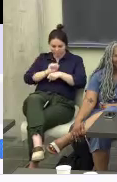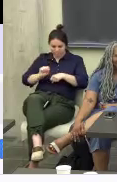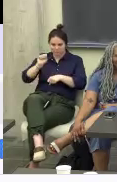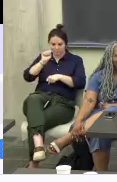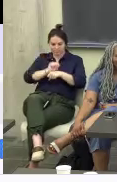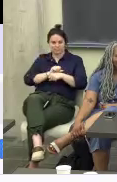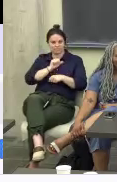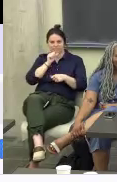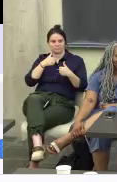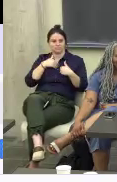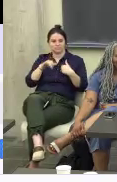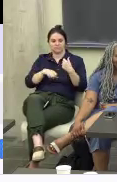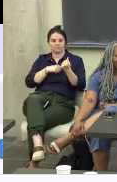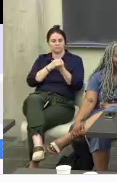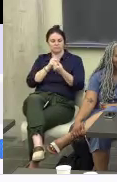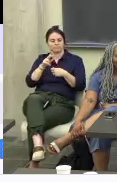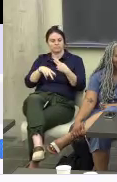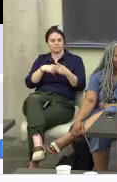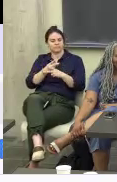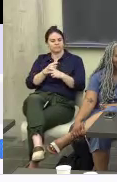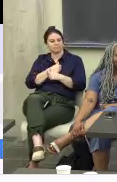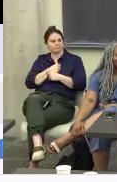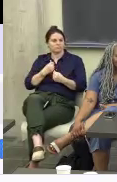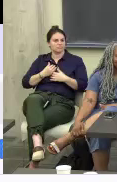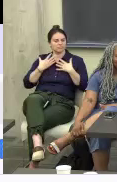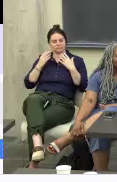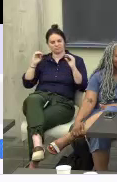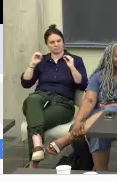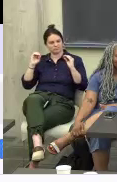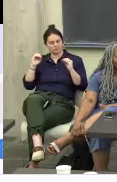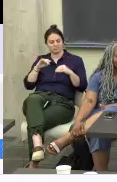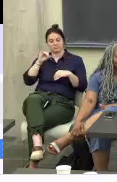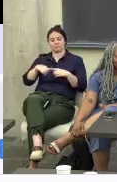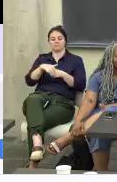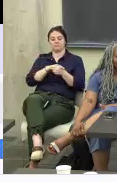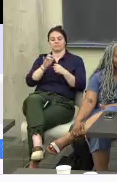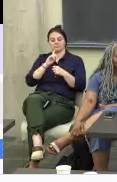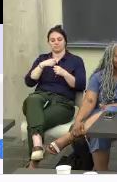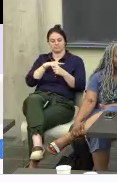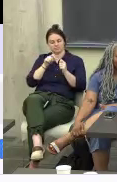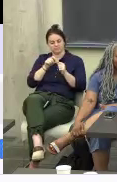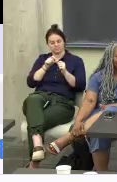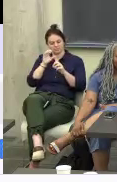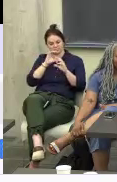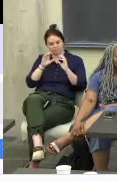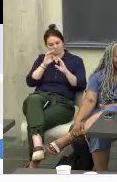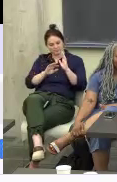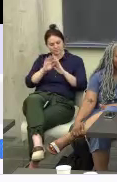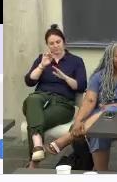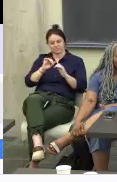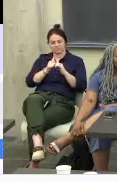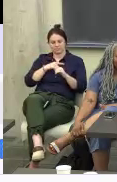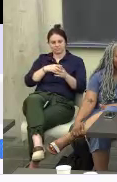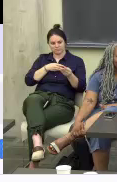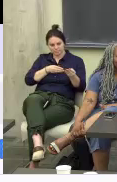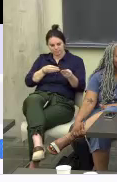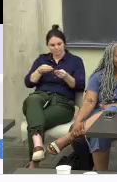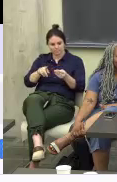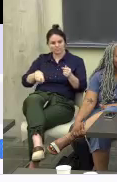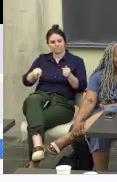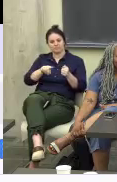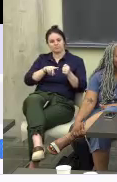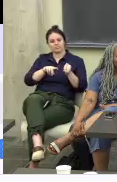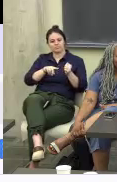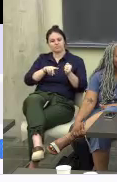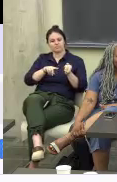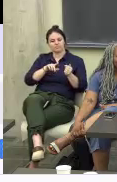And I think that's an area to continue to explore how do we feed the middle people,